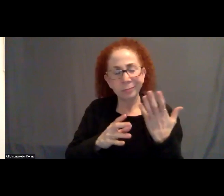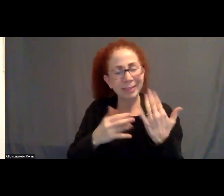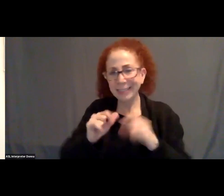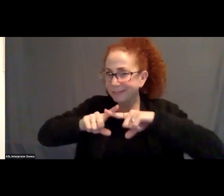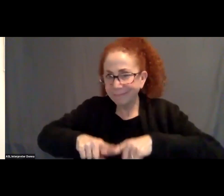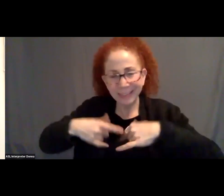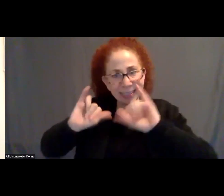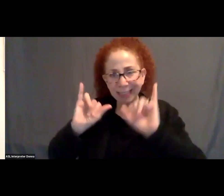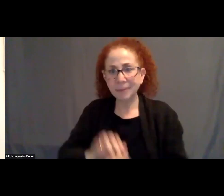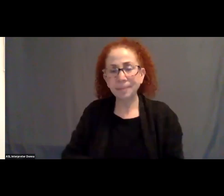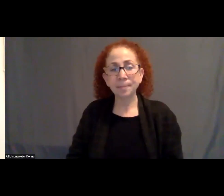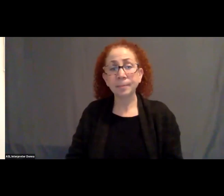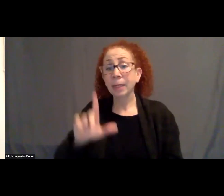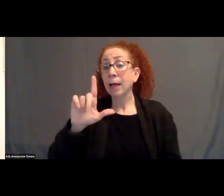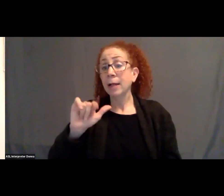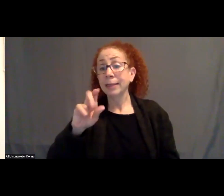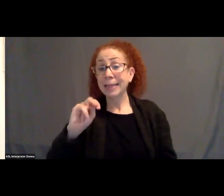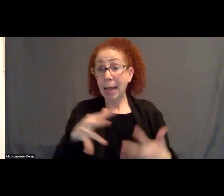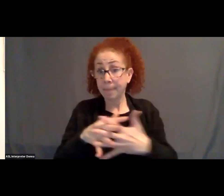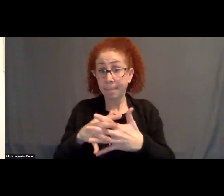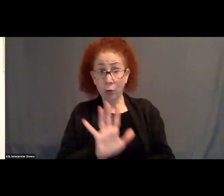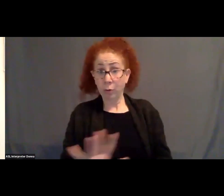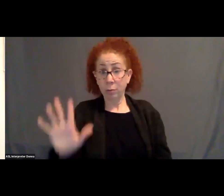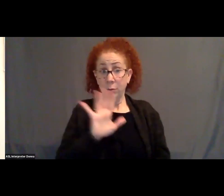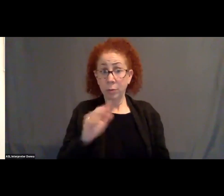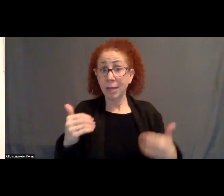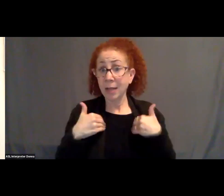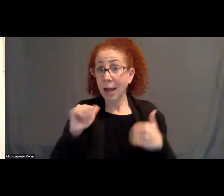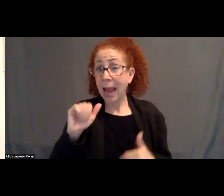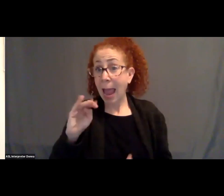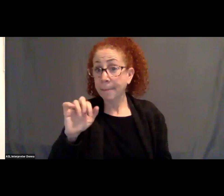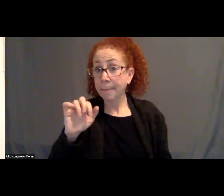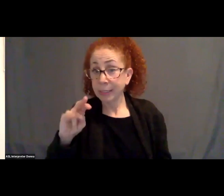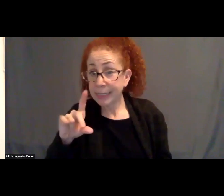Across Latin America, young Amerindians and Afro descendant